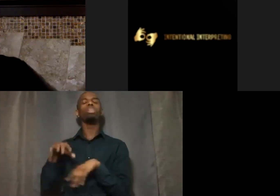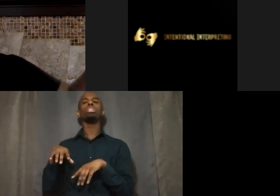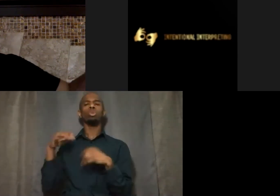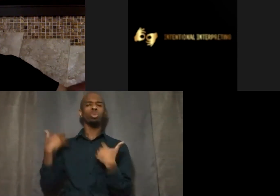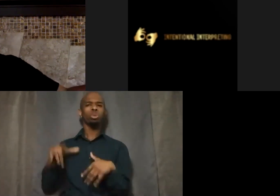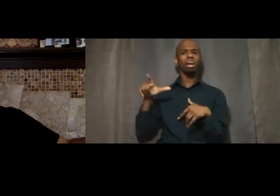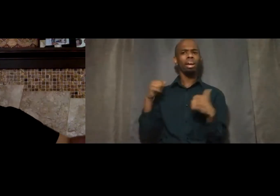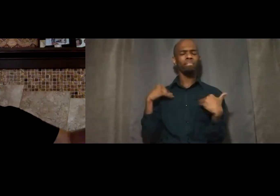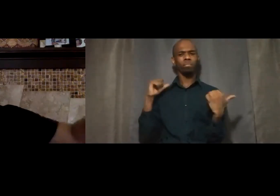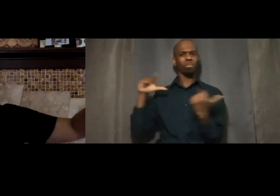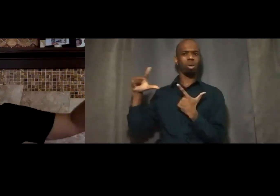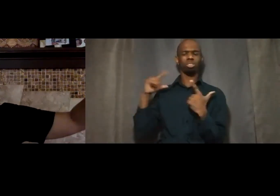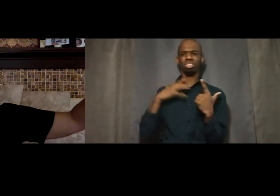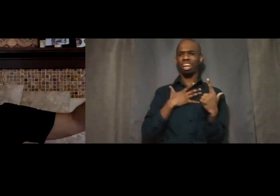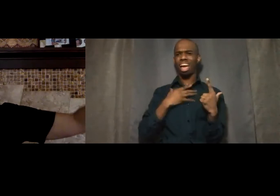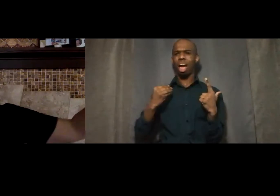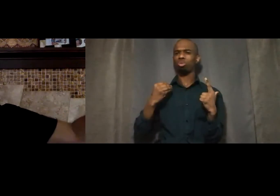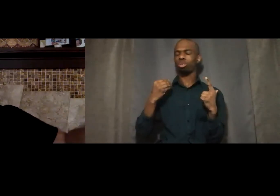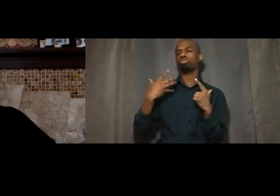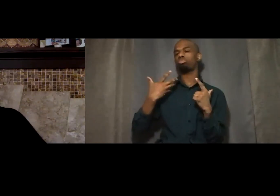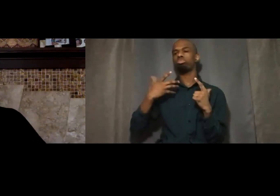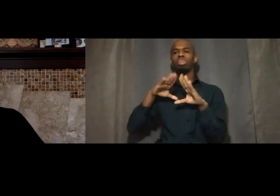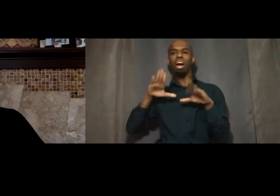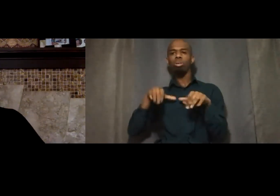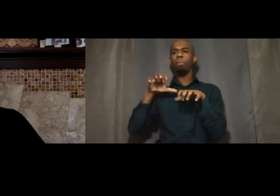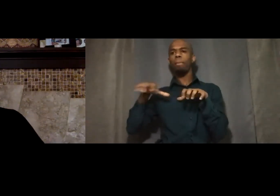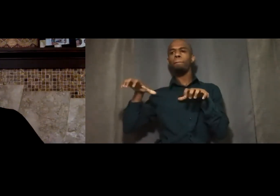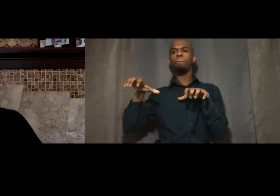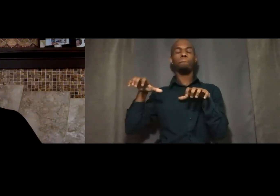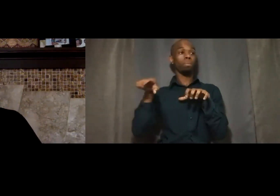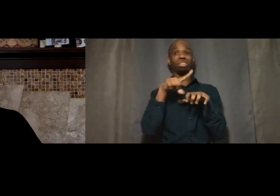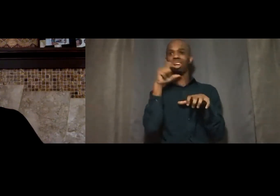They have art for George Floyd in their windows.